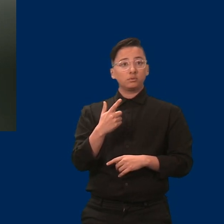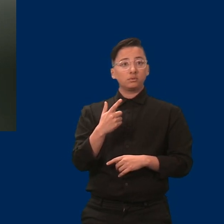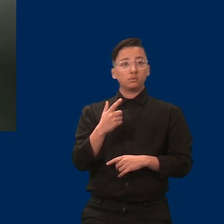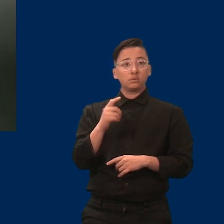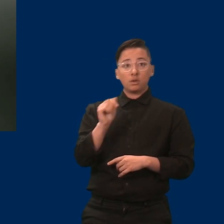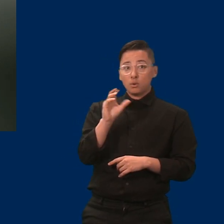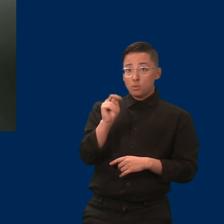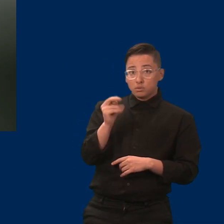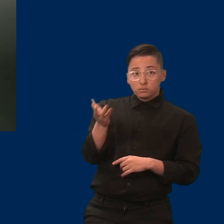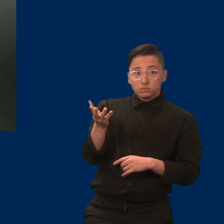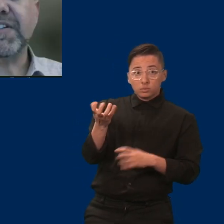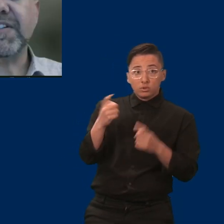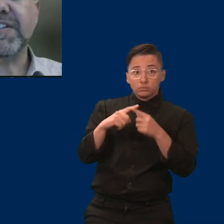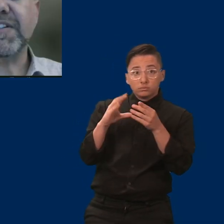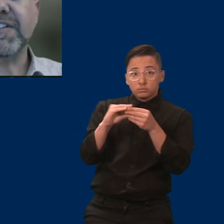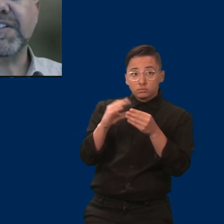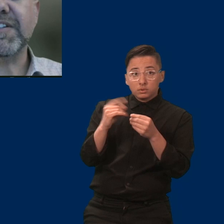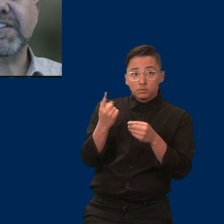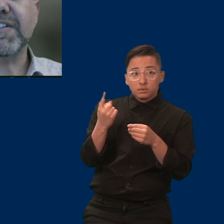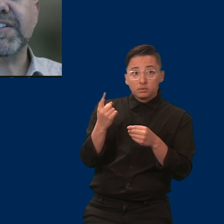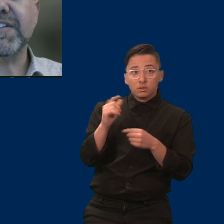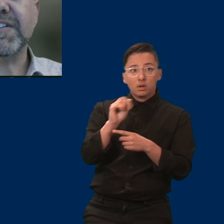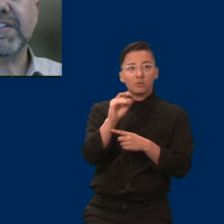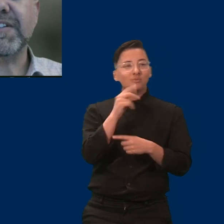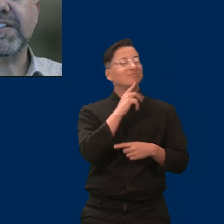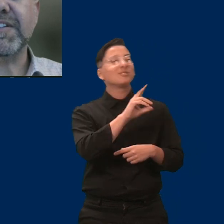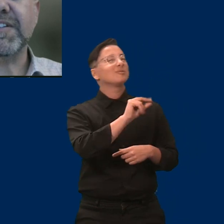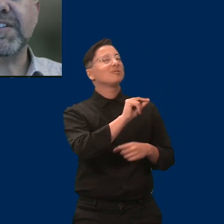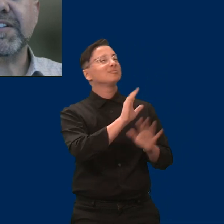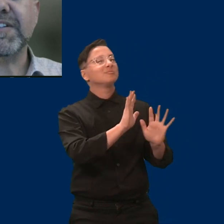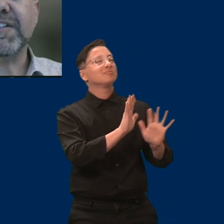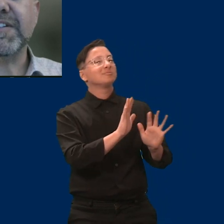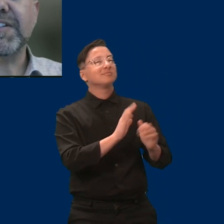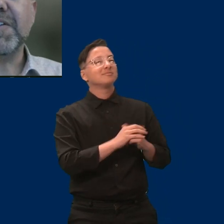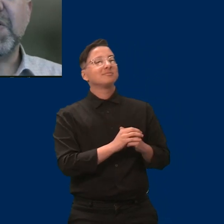[Aaron] Oh, no. I think they played a video segment beforehand.